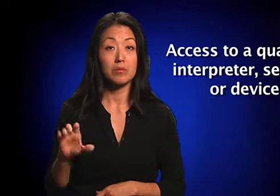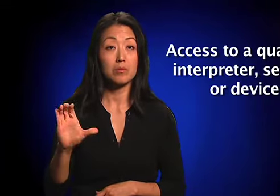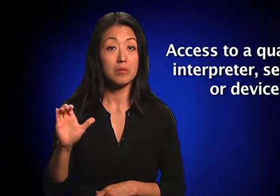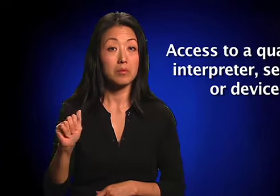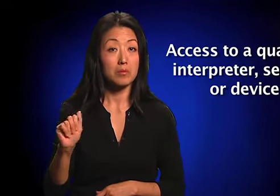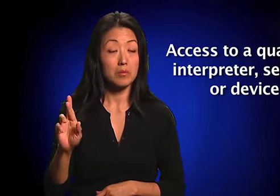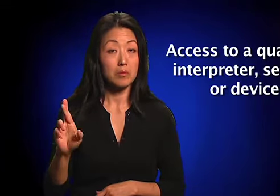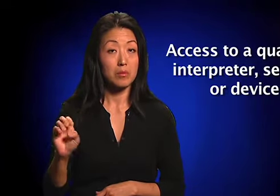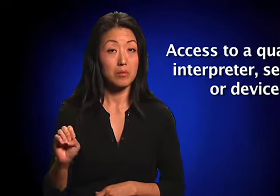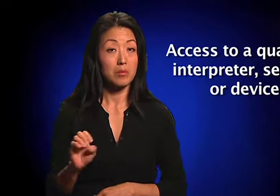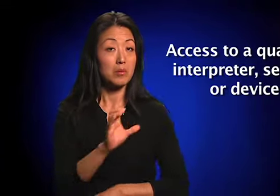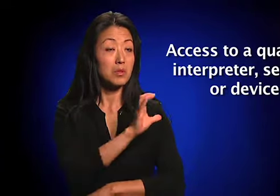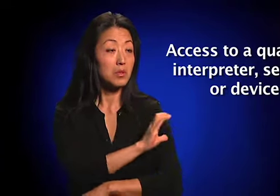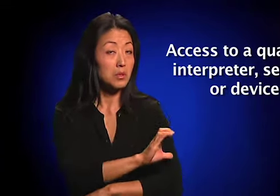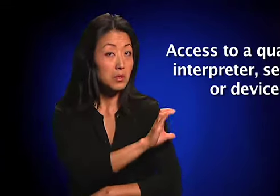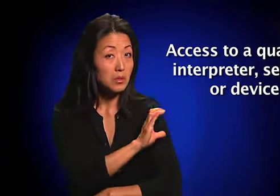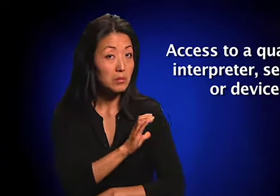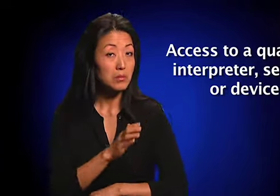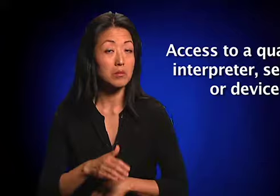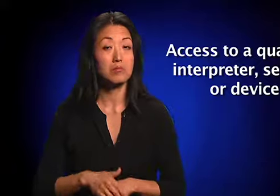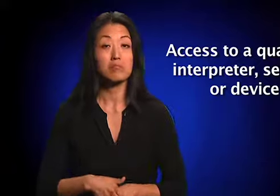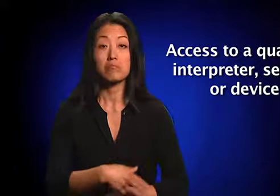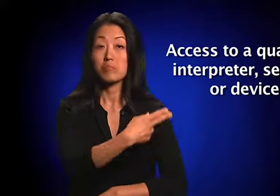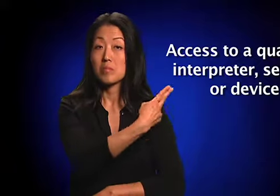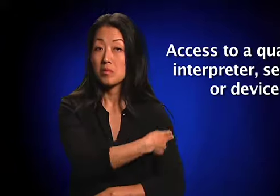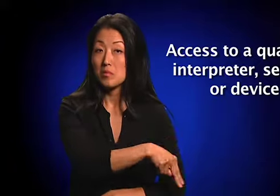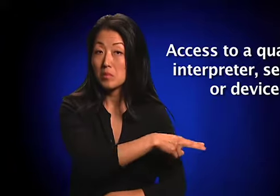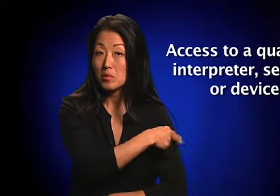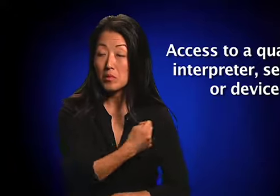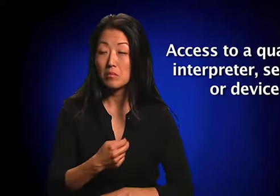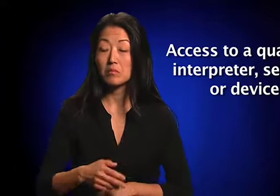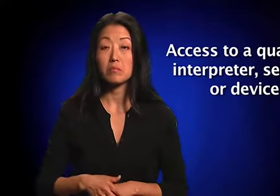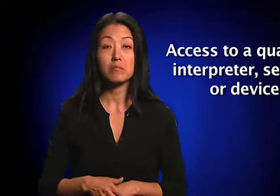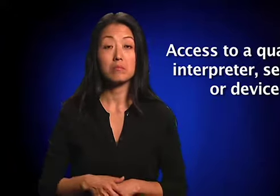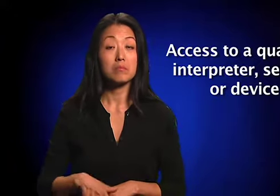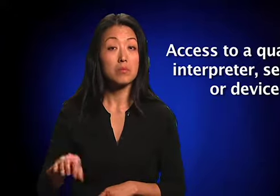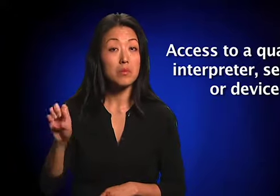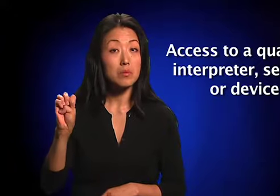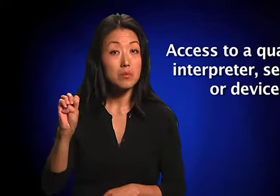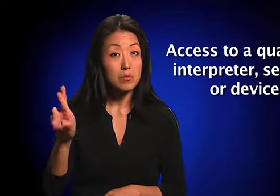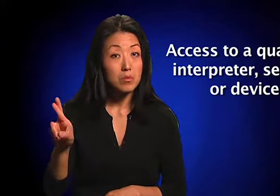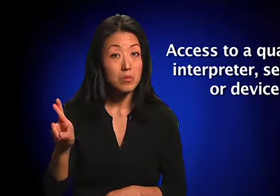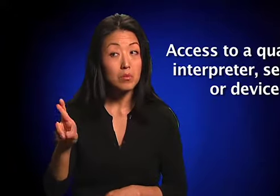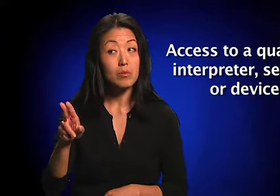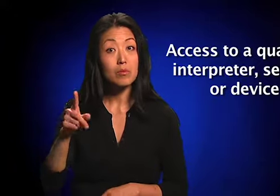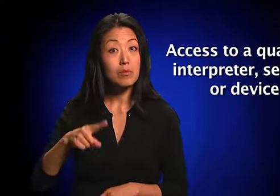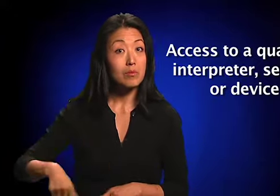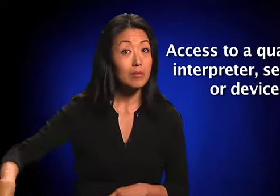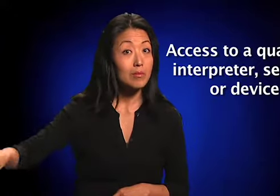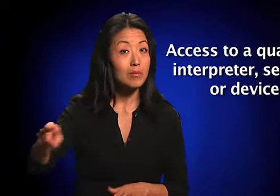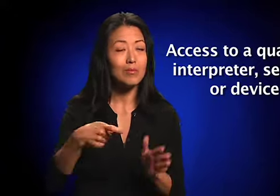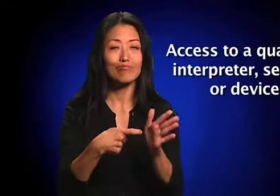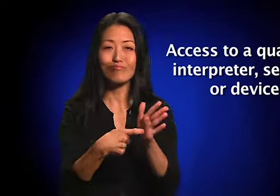access to a qualified interpreter, service or device so that they have an opportunity to learn about